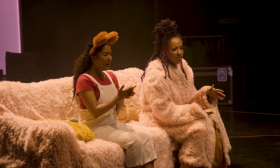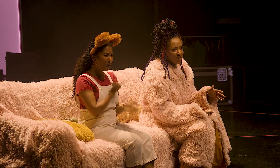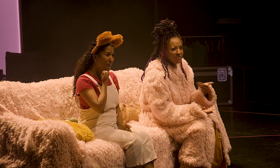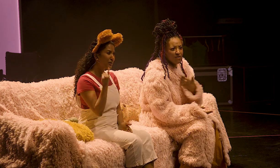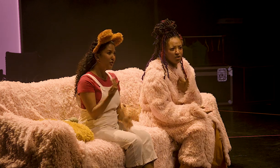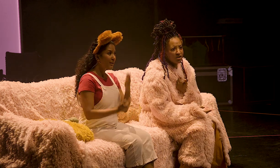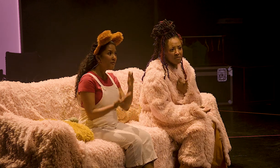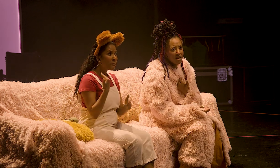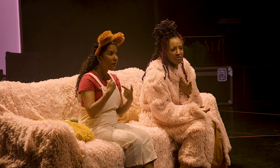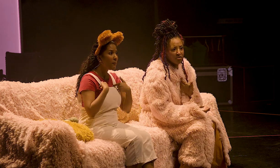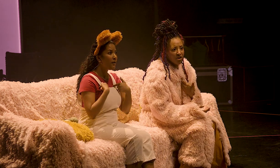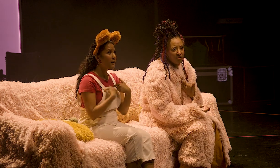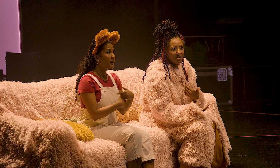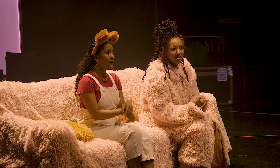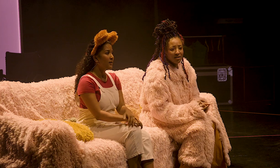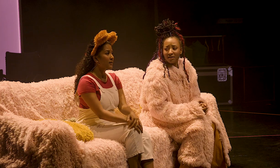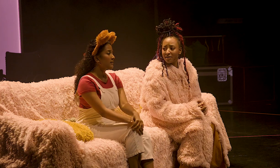off with - never used it on me before though.